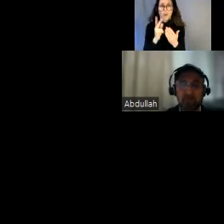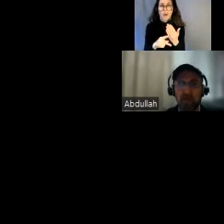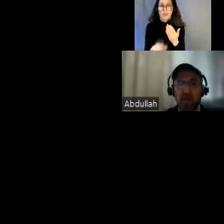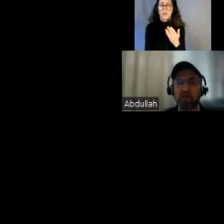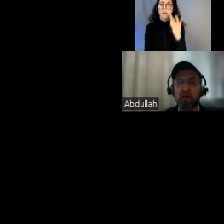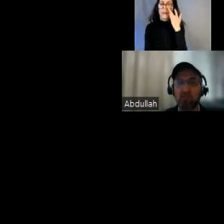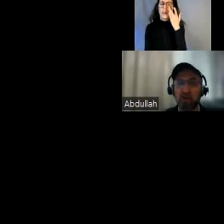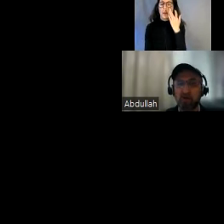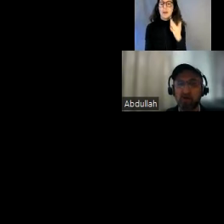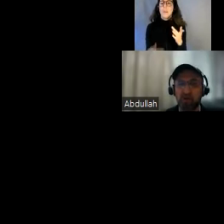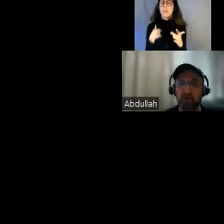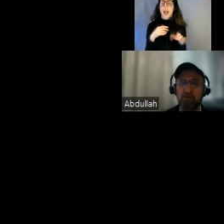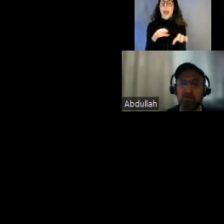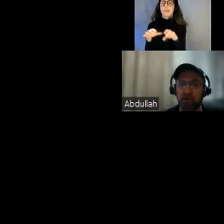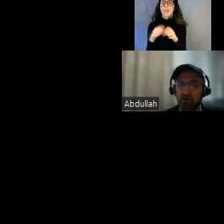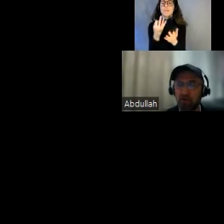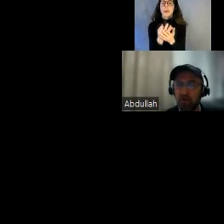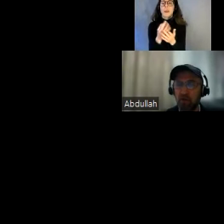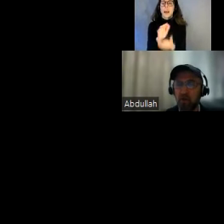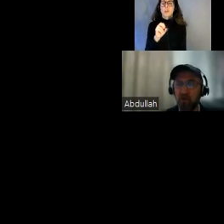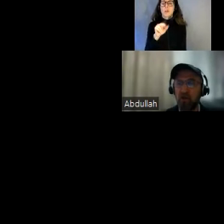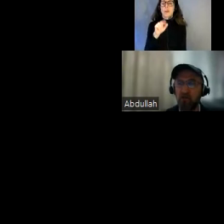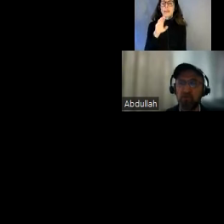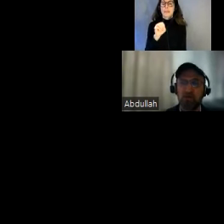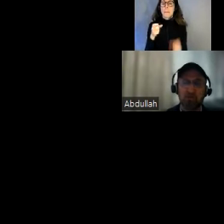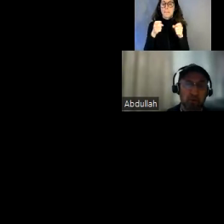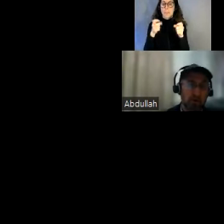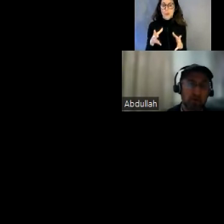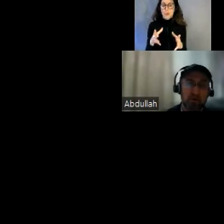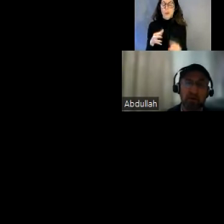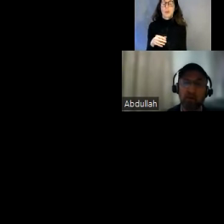year. I'm sorry I did not introduce myself. I work for